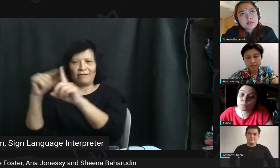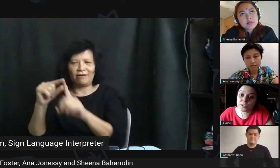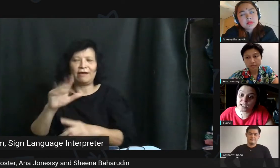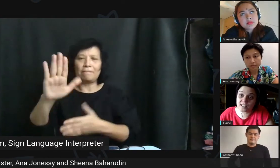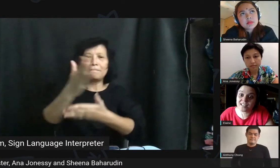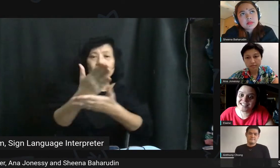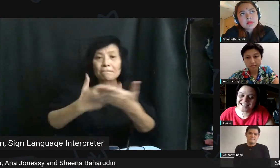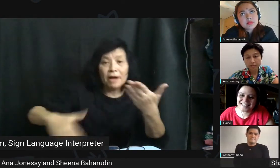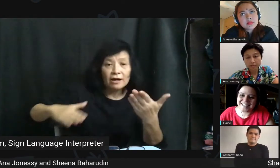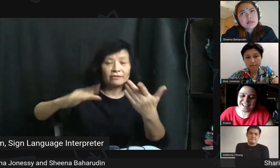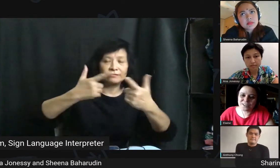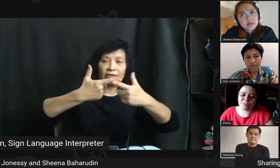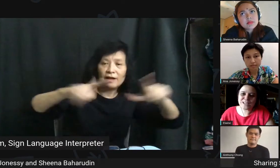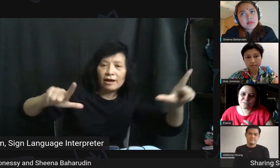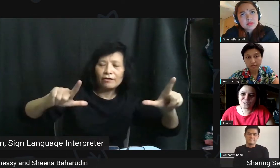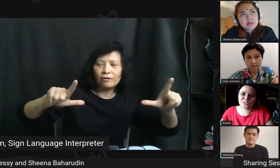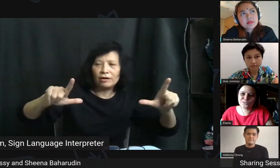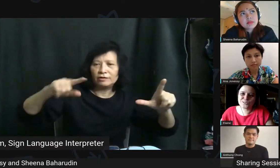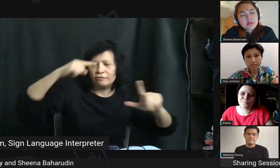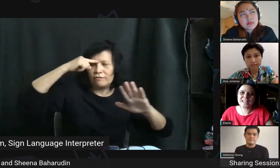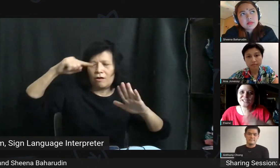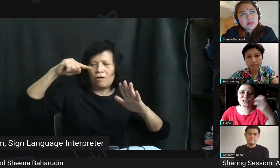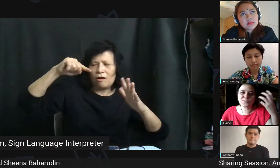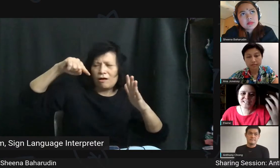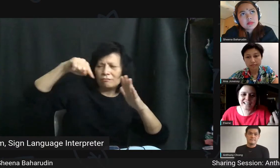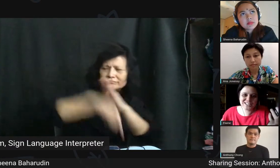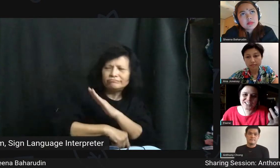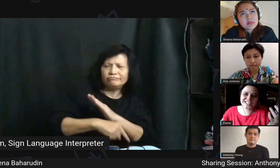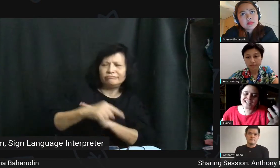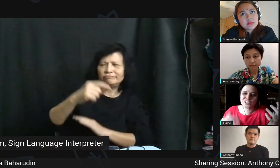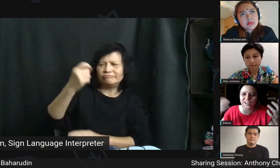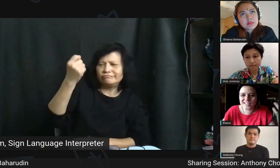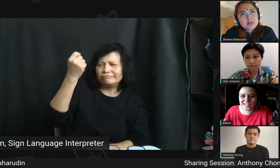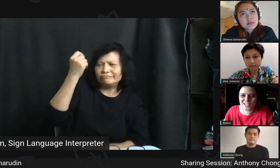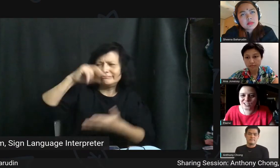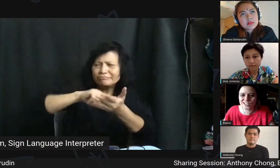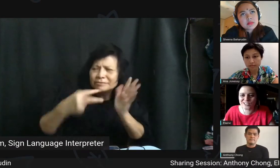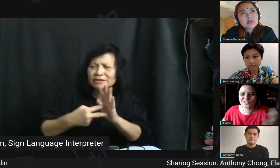interpreted and the way that we use interpretation and translation